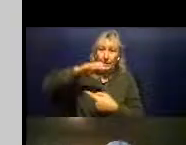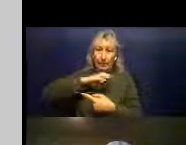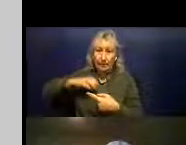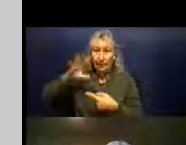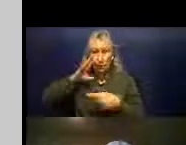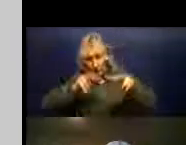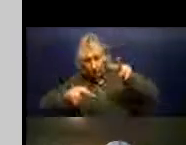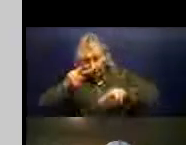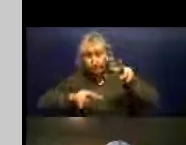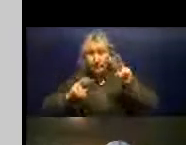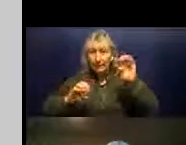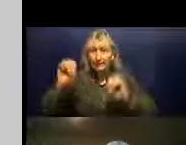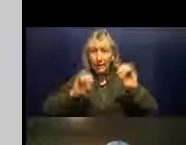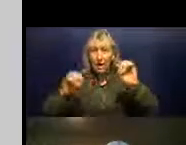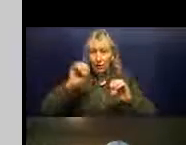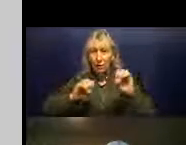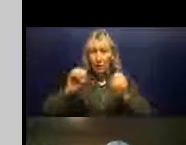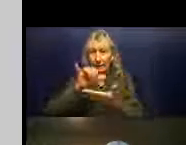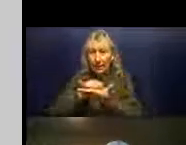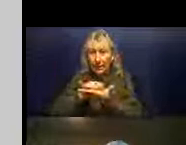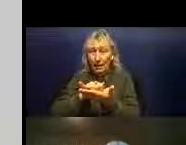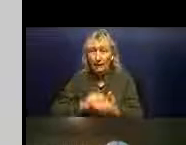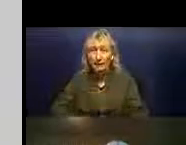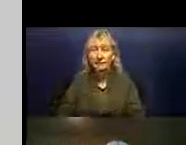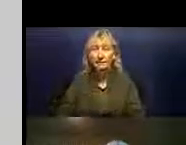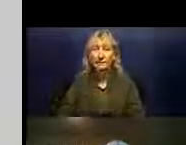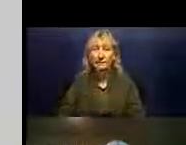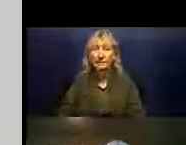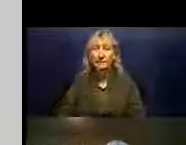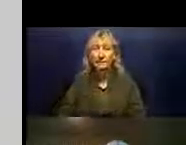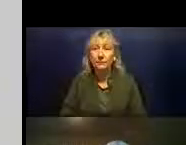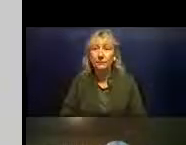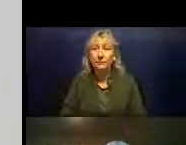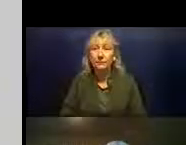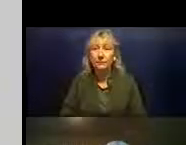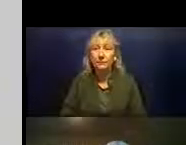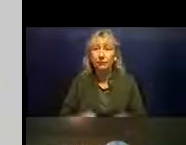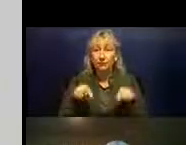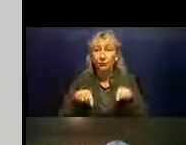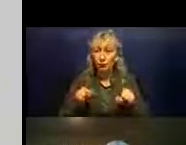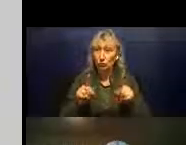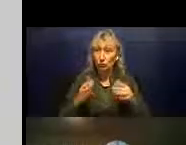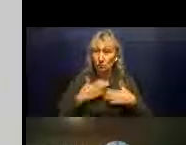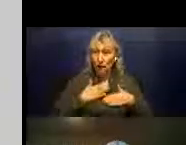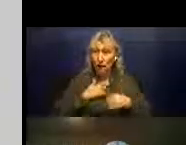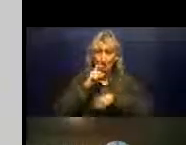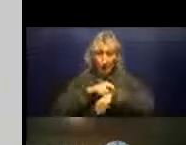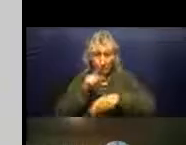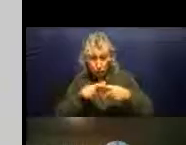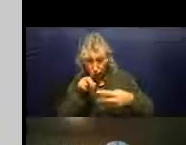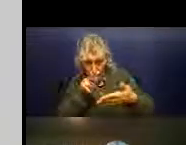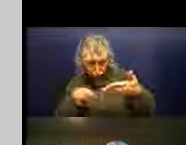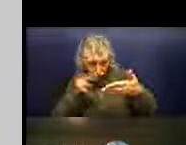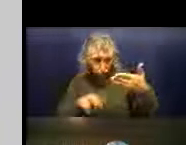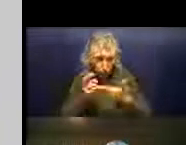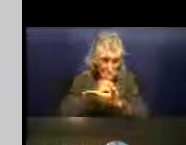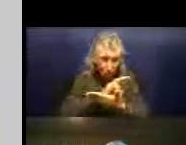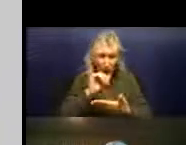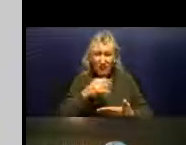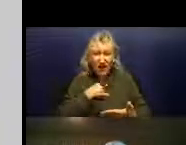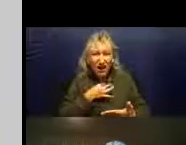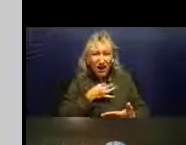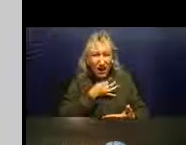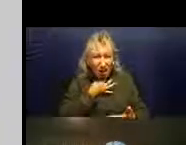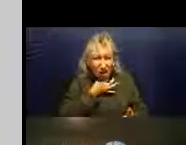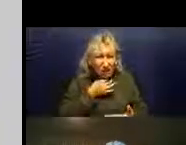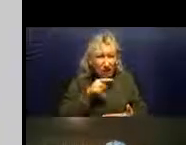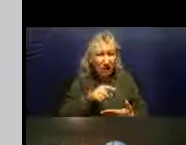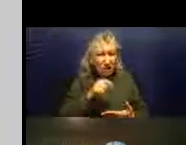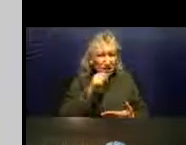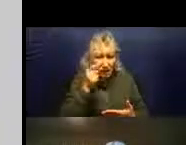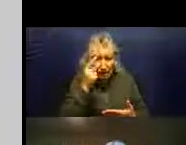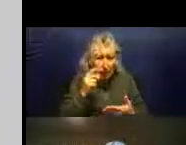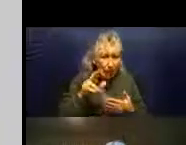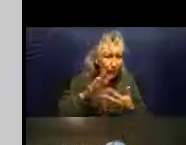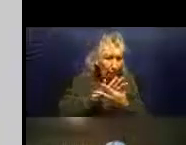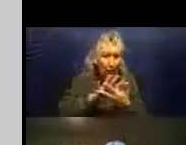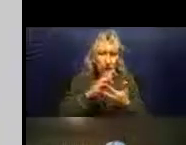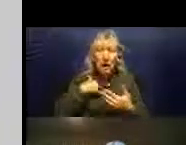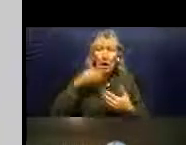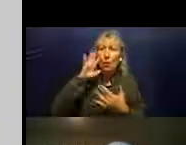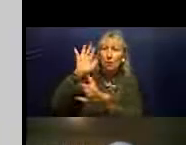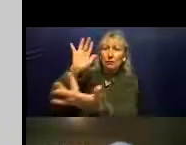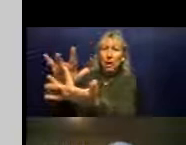When your application comes in i'll do a check for responsibility and responsiveness, and it once it passes that check, then I submit the application over to the evaluation committee and they begin that evaluation